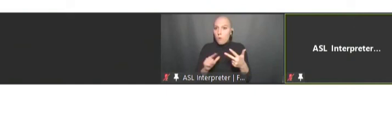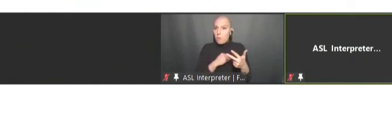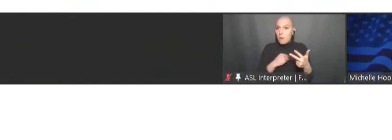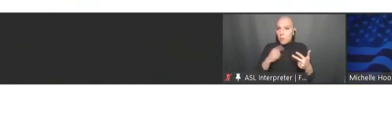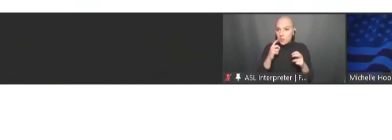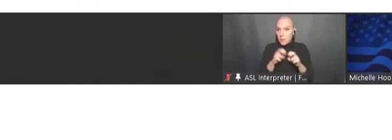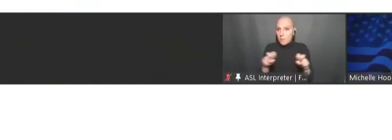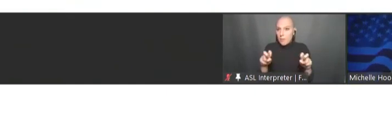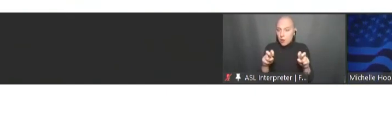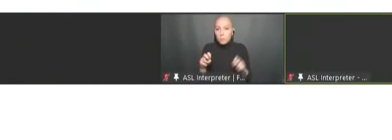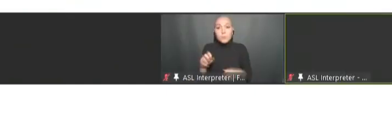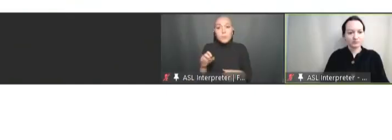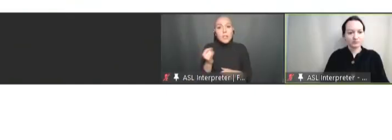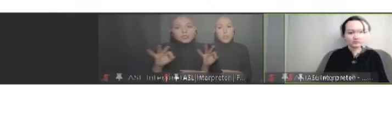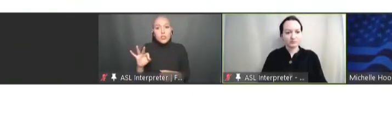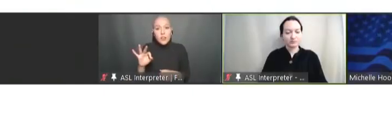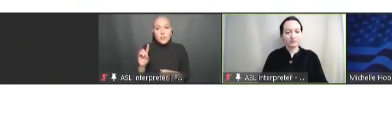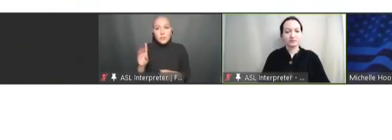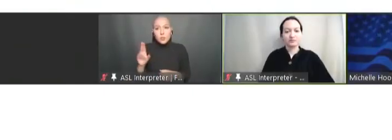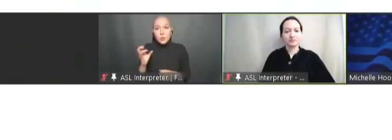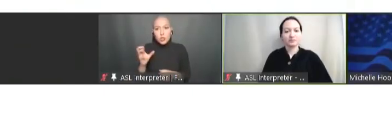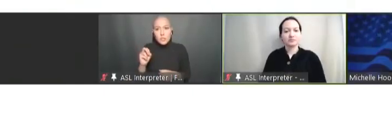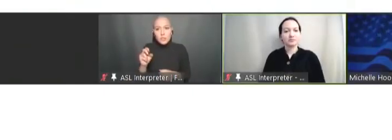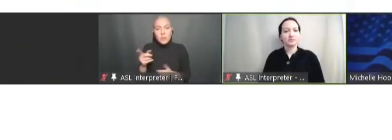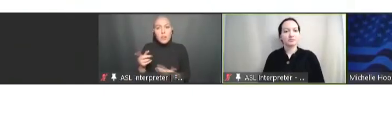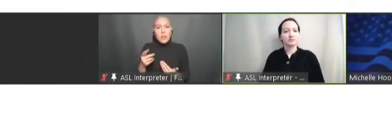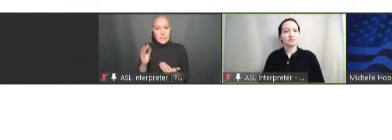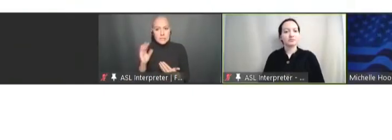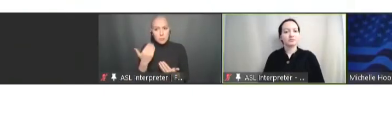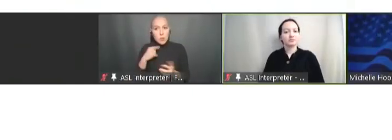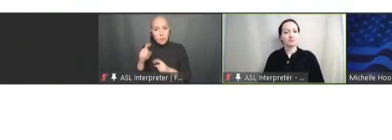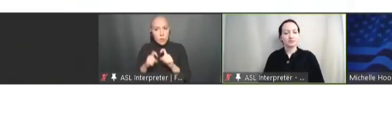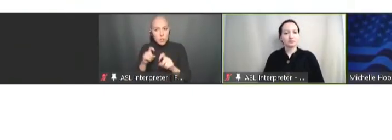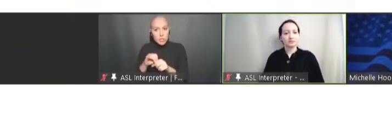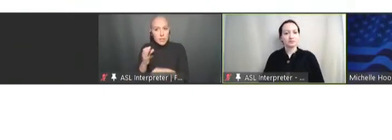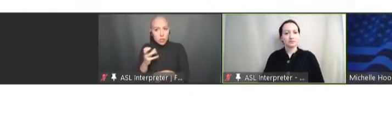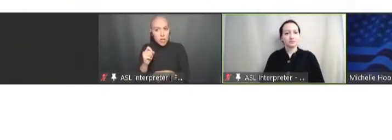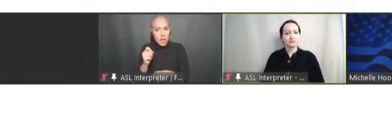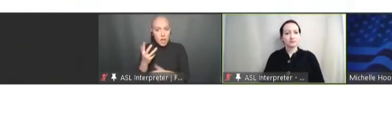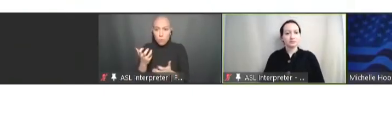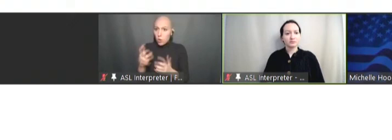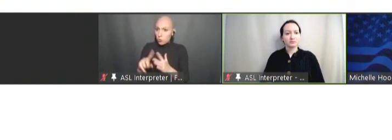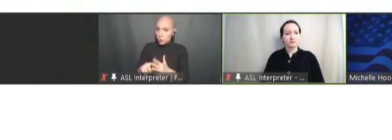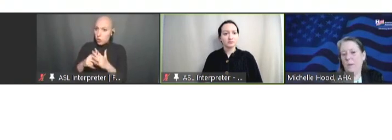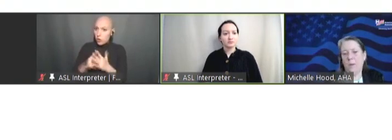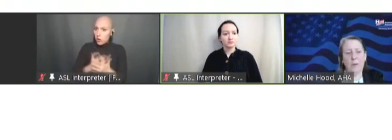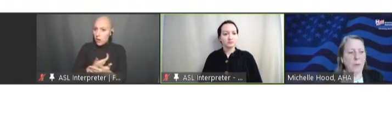Jeff Duchin, you put a couple of questions into the chat? Do you want to start our conversation, please?